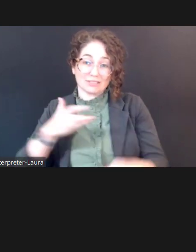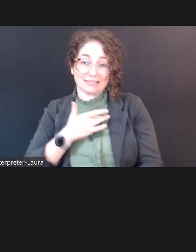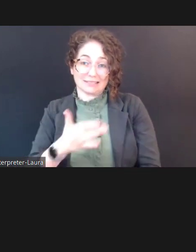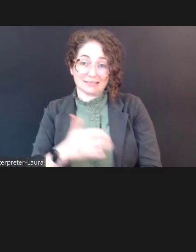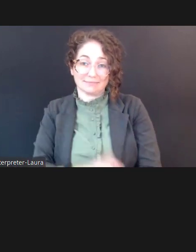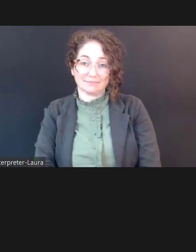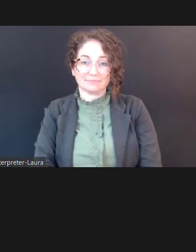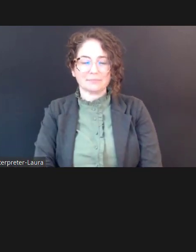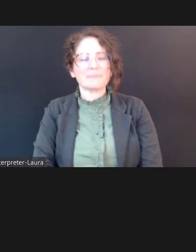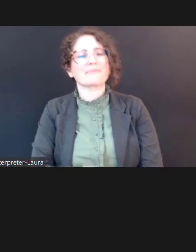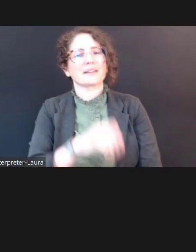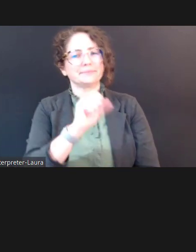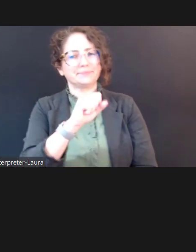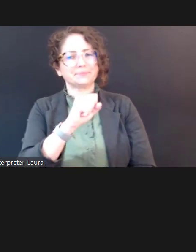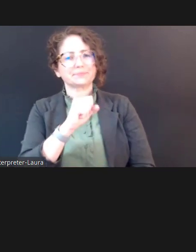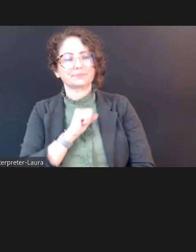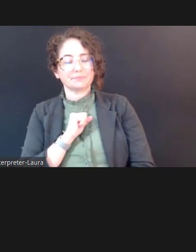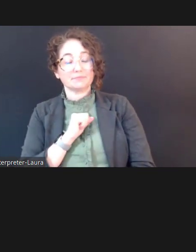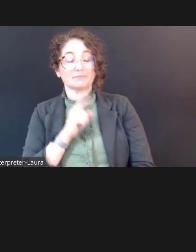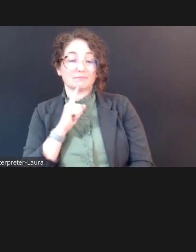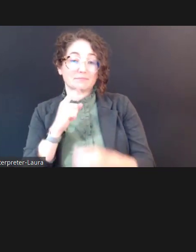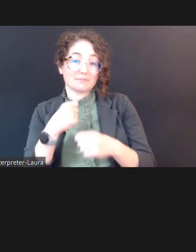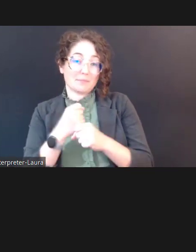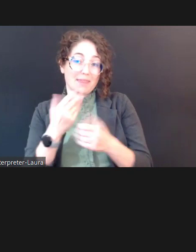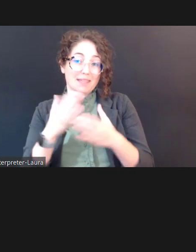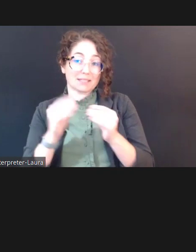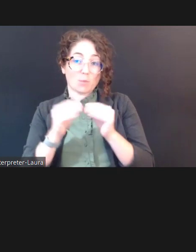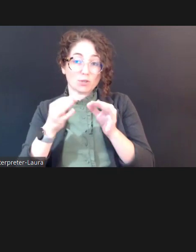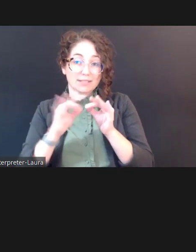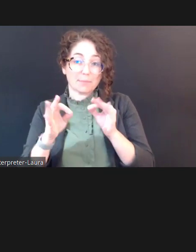Foust: To simplify things, more and more audiologists are